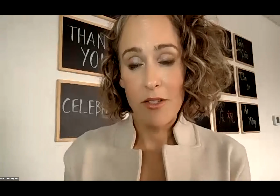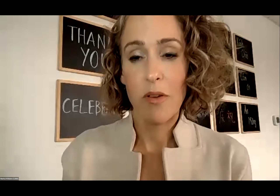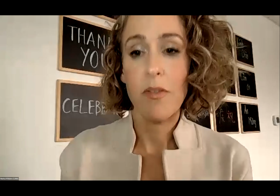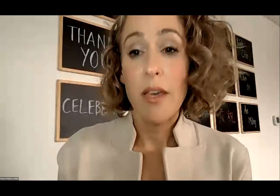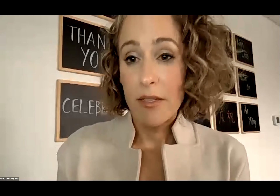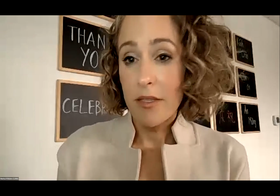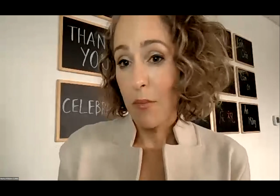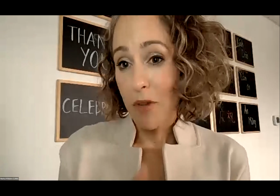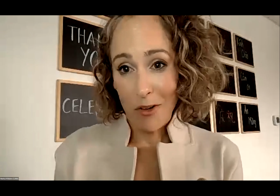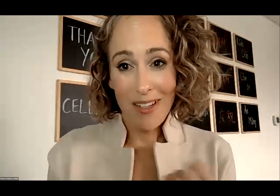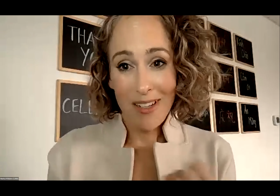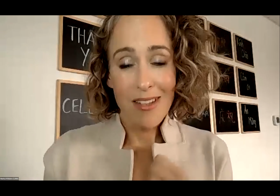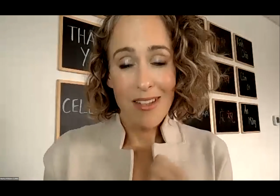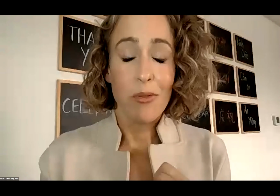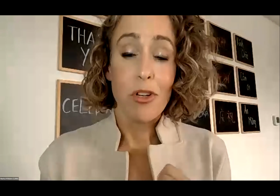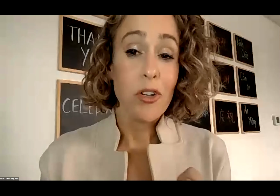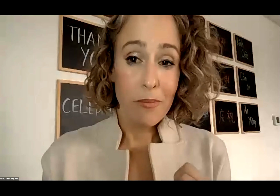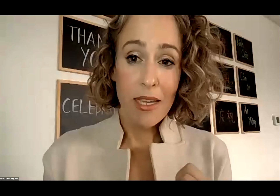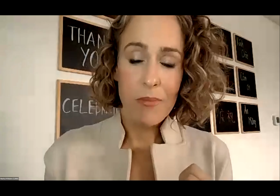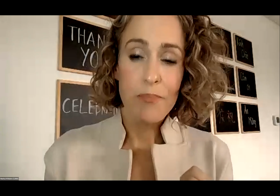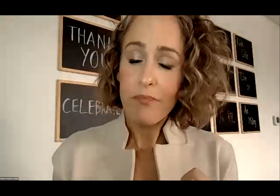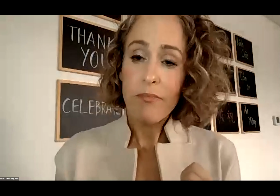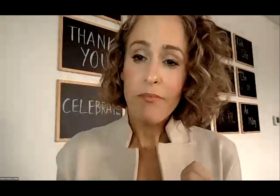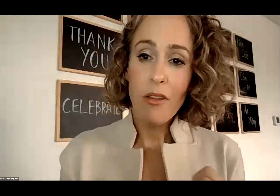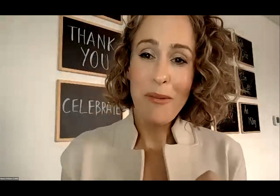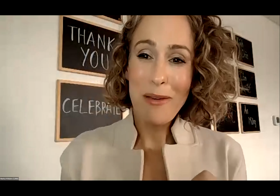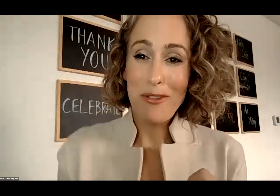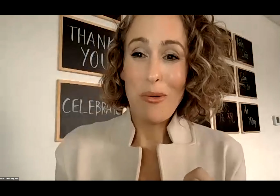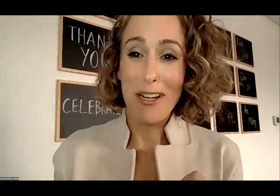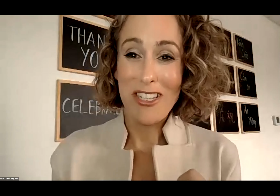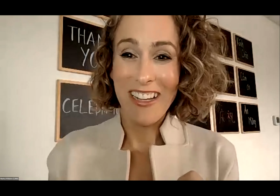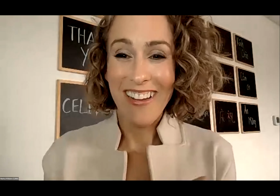so if someone in your organization couldn't make it there'll be to watch it.